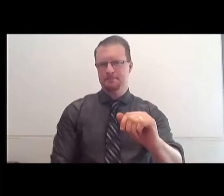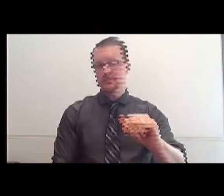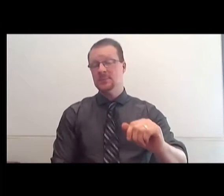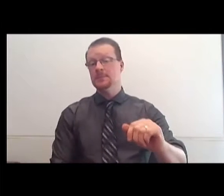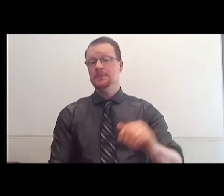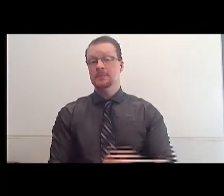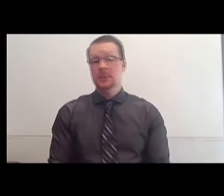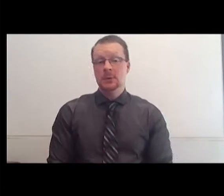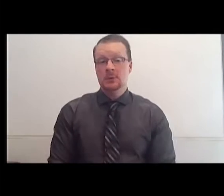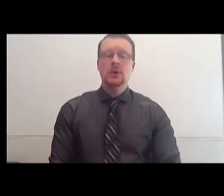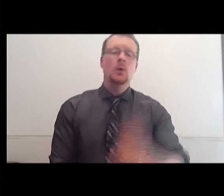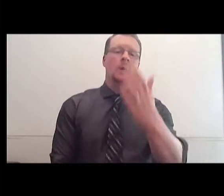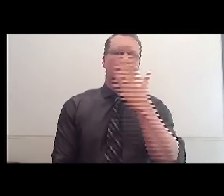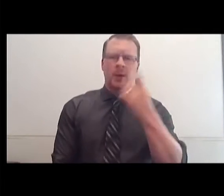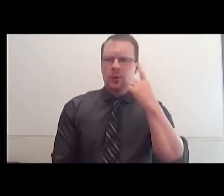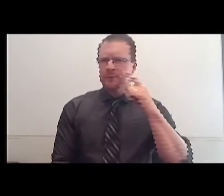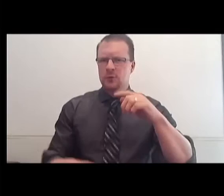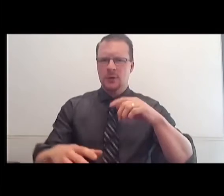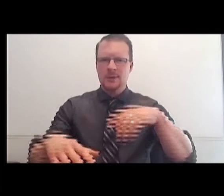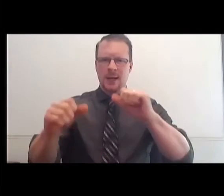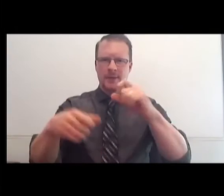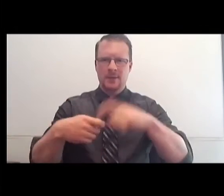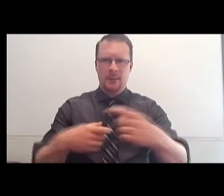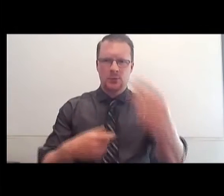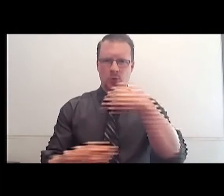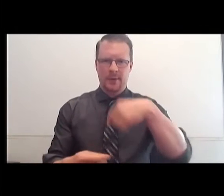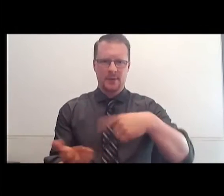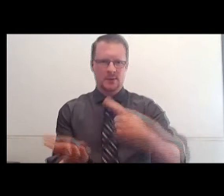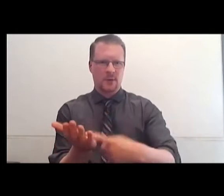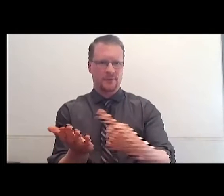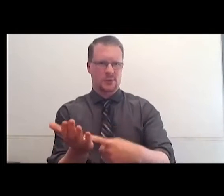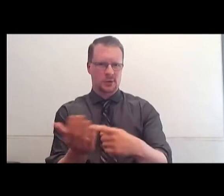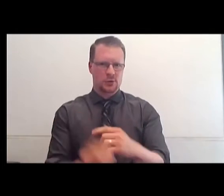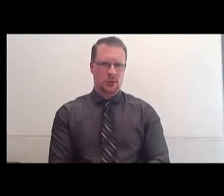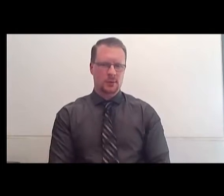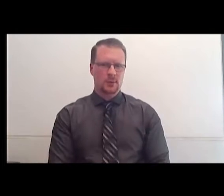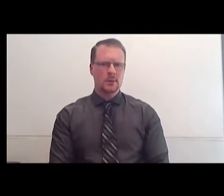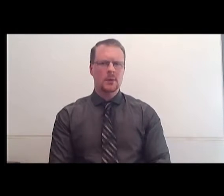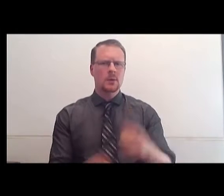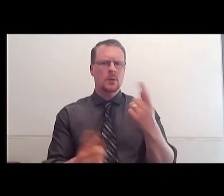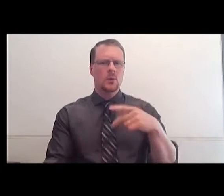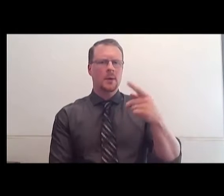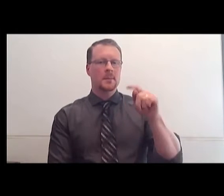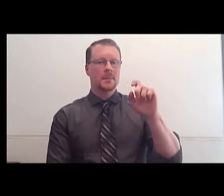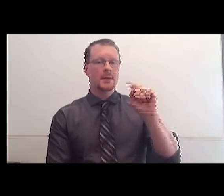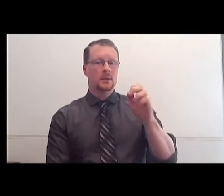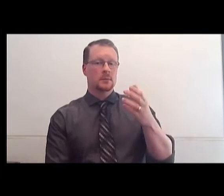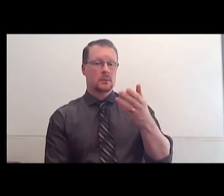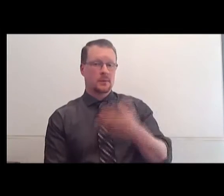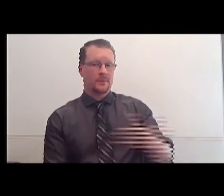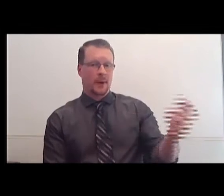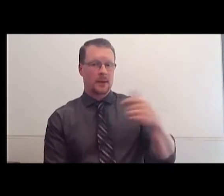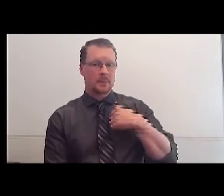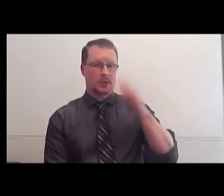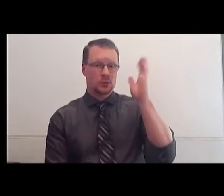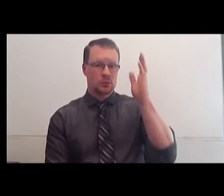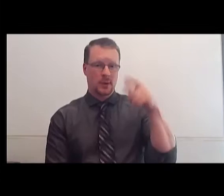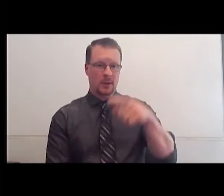Right, I'm just adjusting my slides here give me a moment. Alright, thank you everybody for joining this discussion.